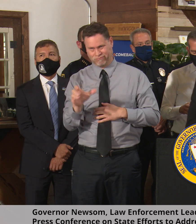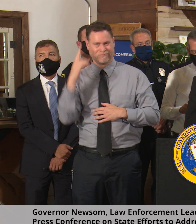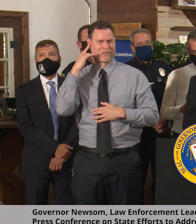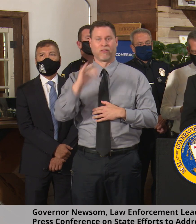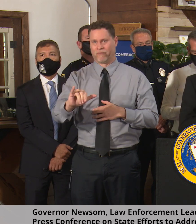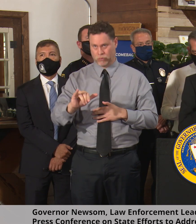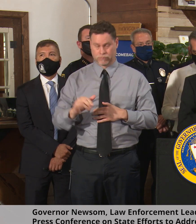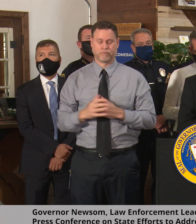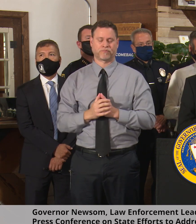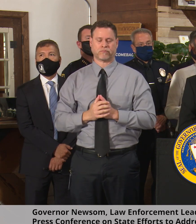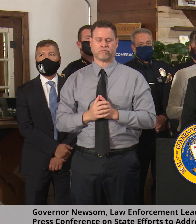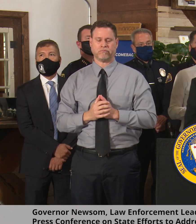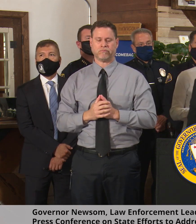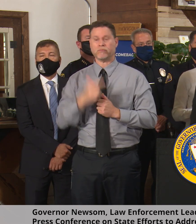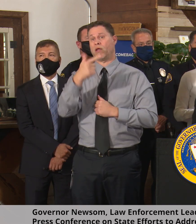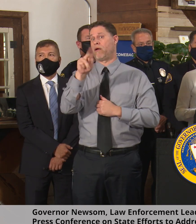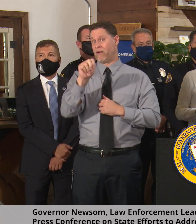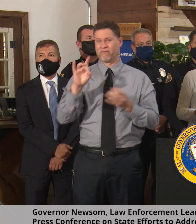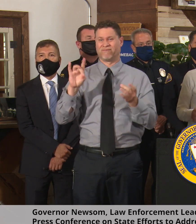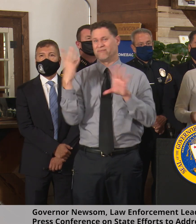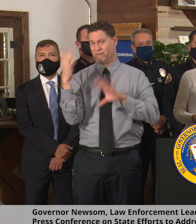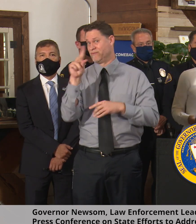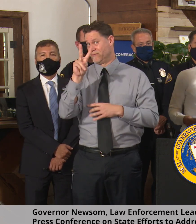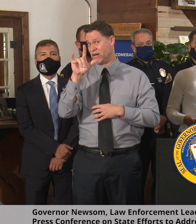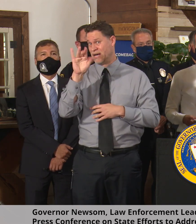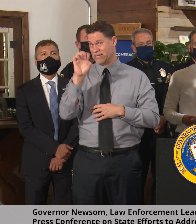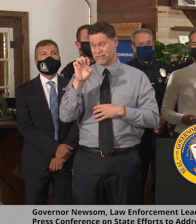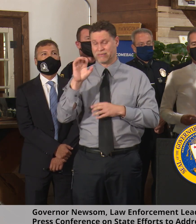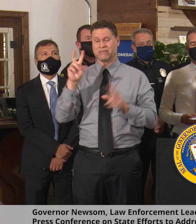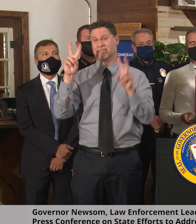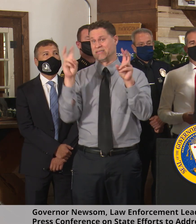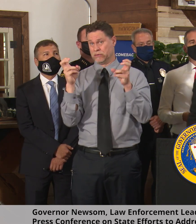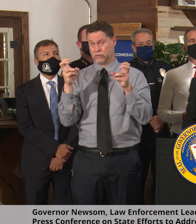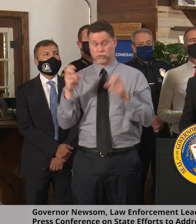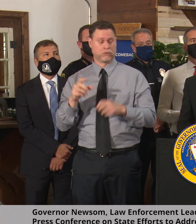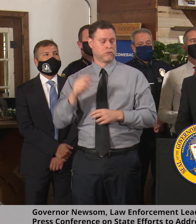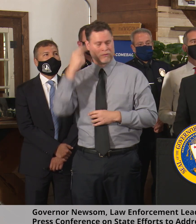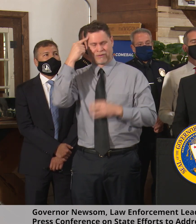is a gun violence issue in in the state and that's something the governor is committed to addressing.